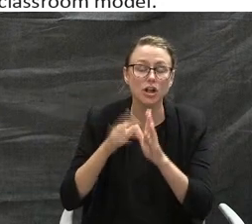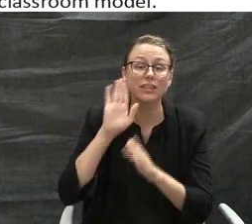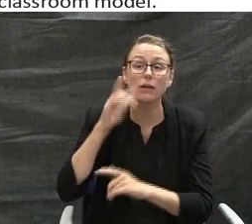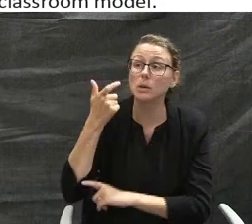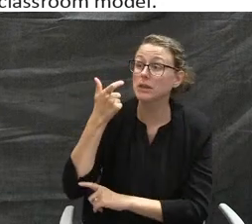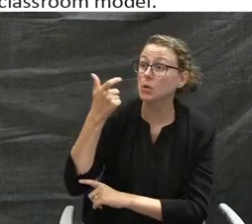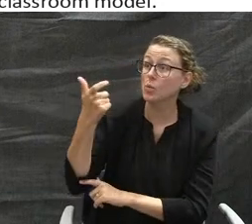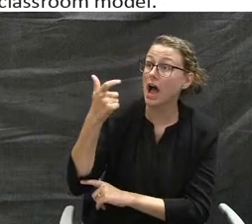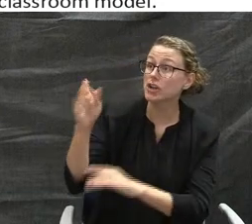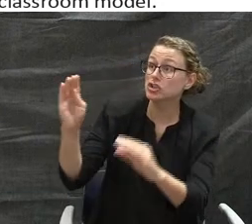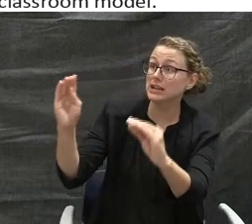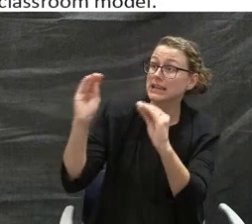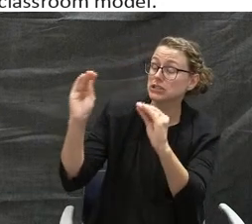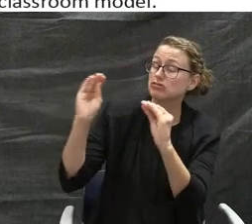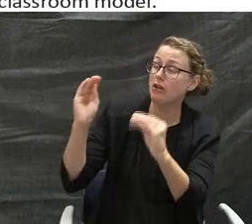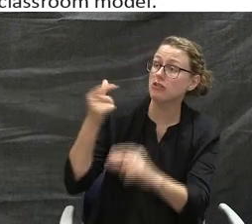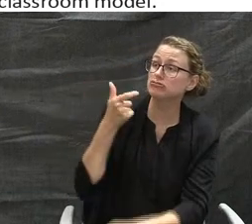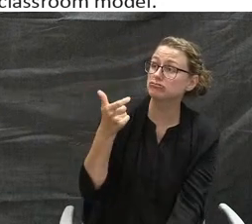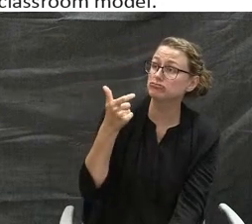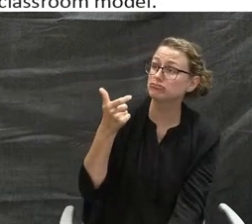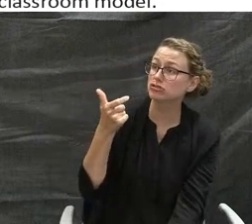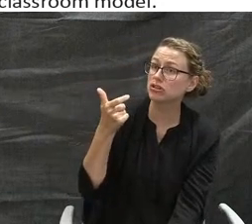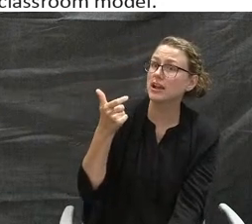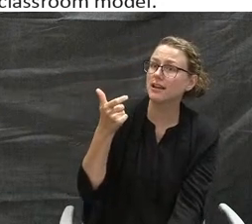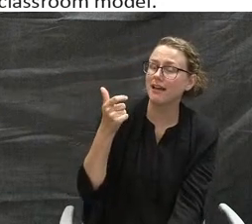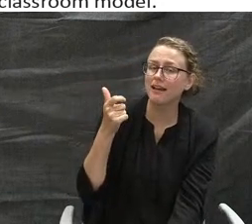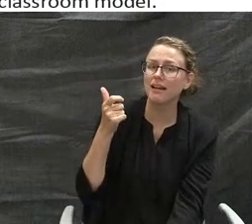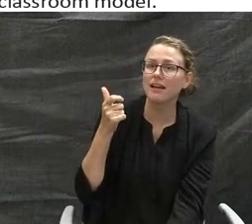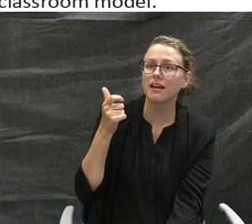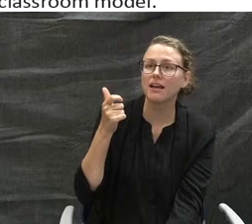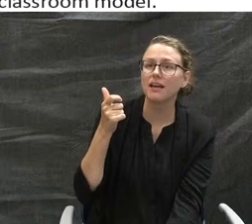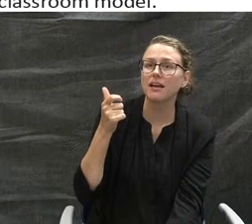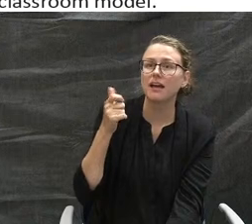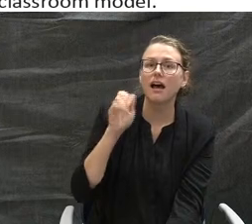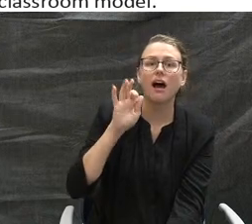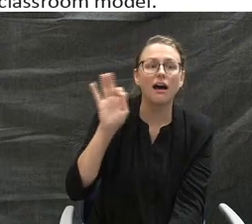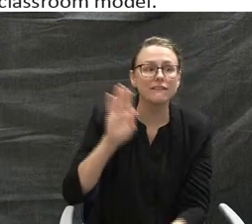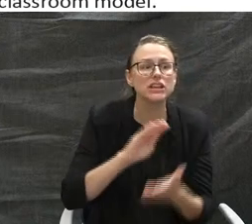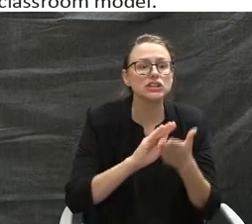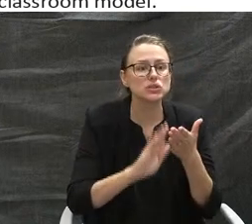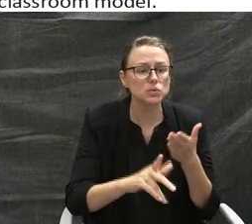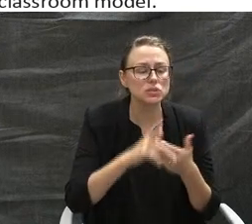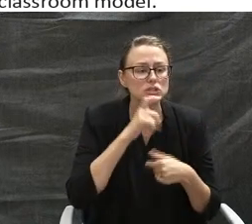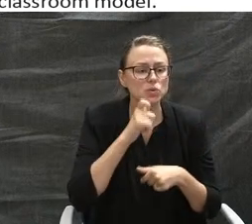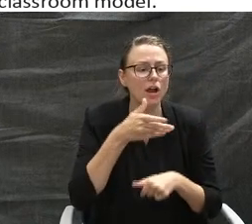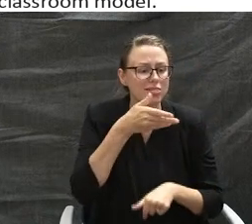watching instruction of the students who are there on on the other two days.